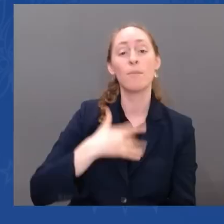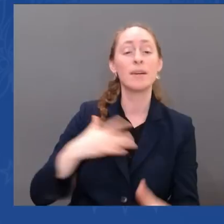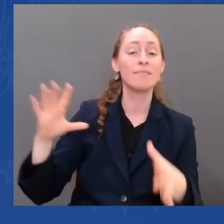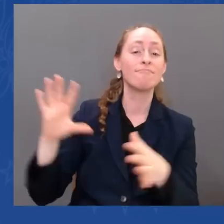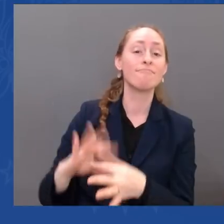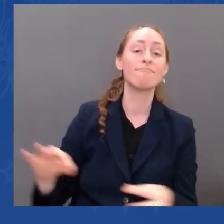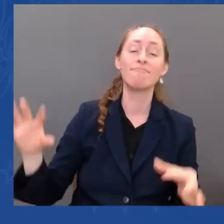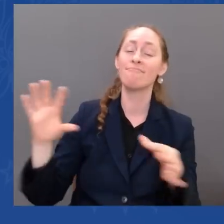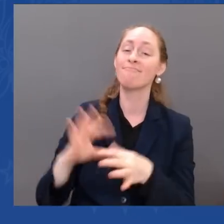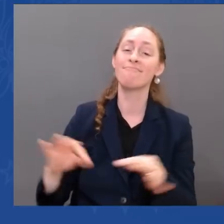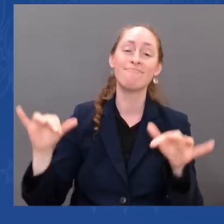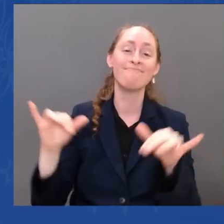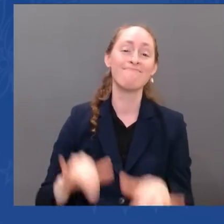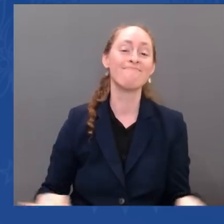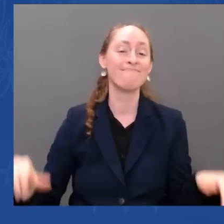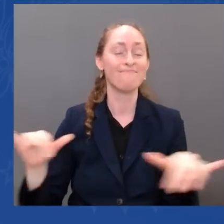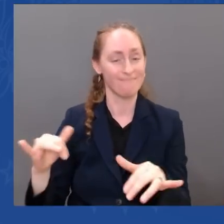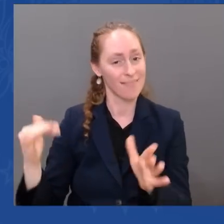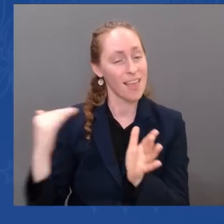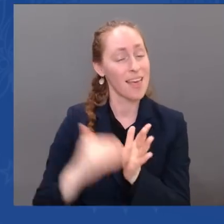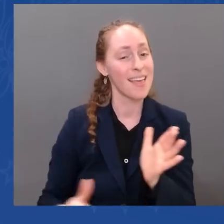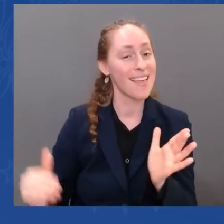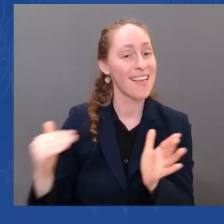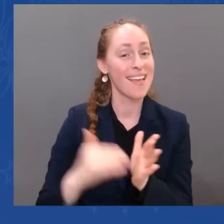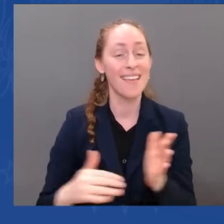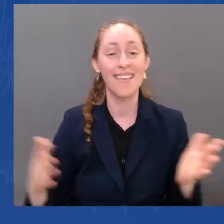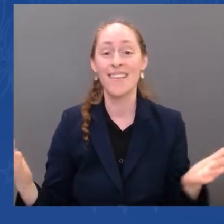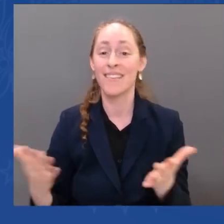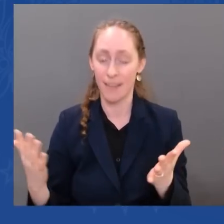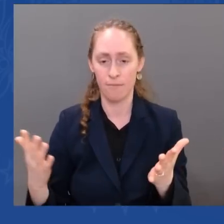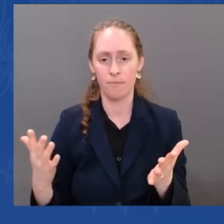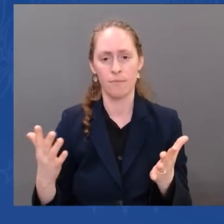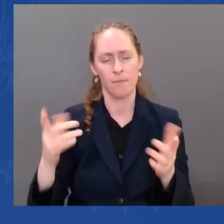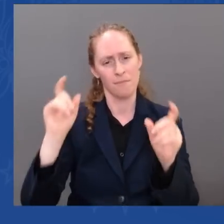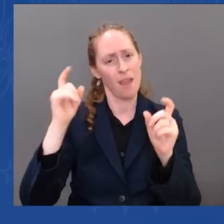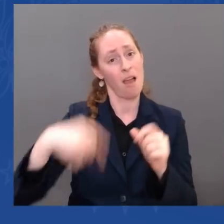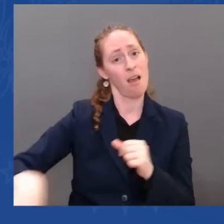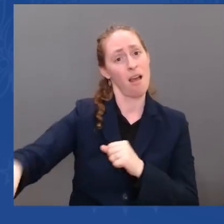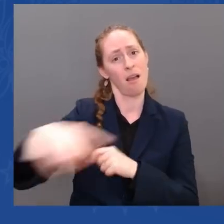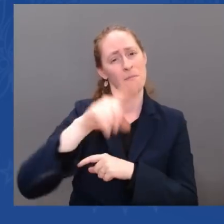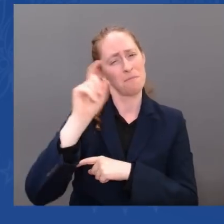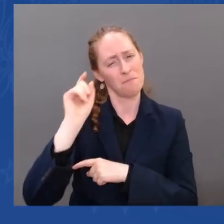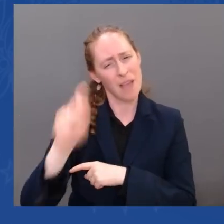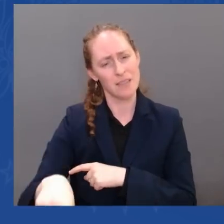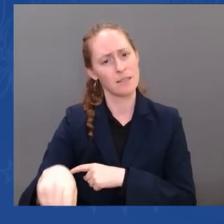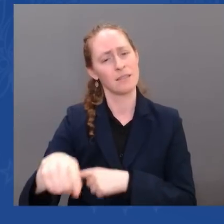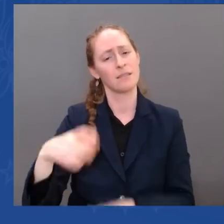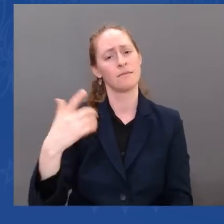is entitled to be treated with dignity. Dignity. And to renew our commitment to leave our children